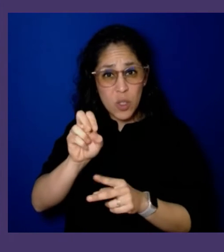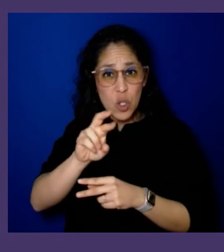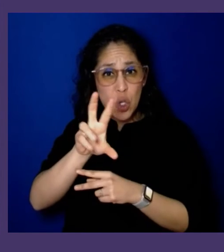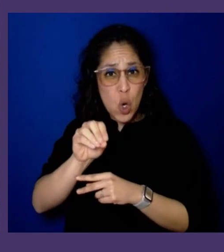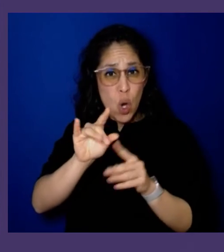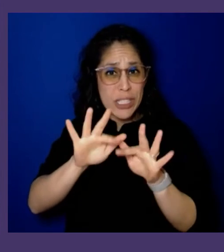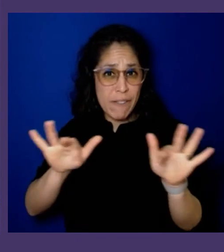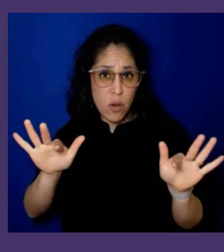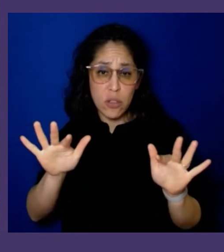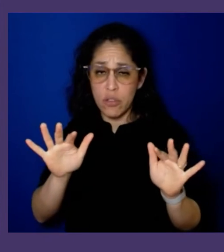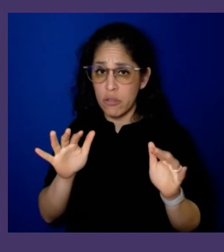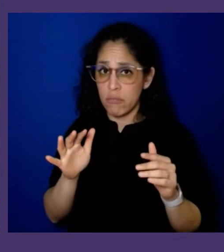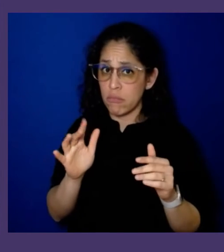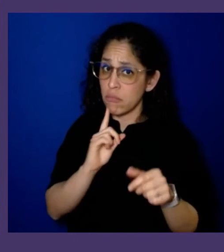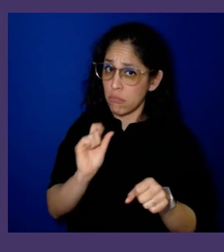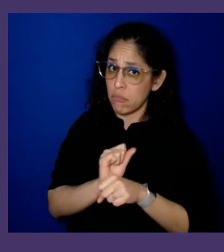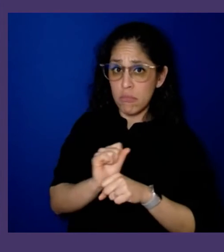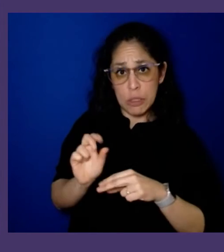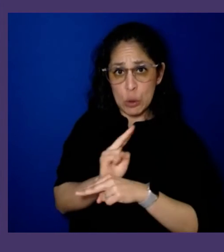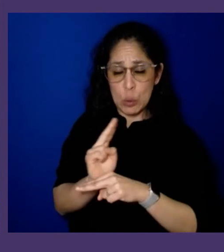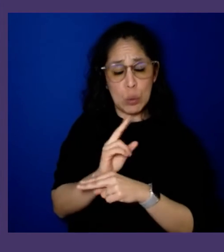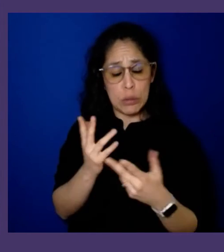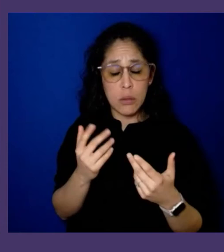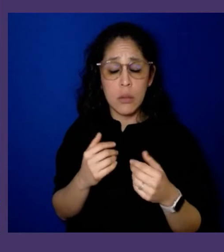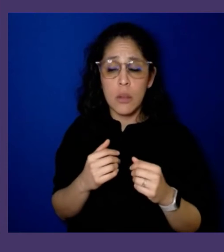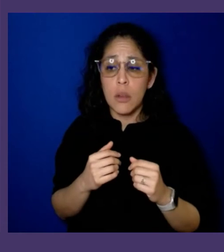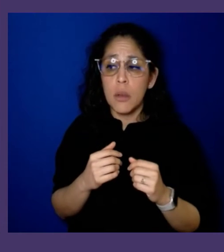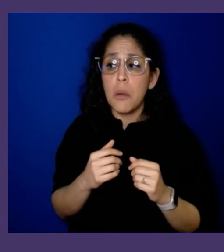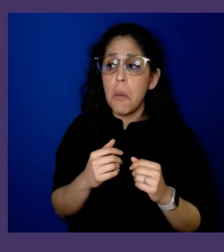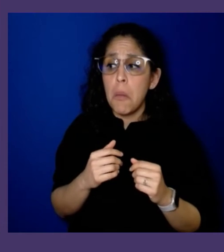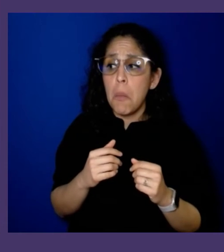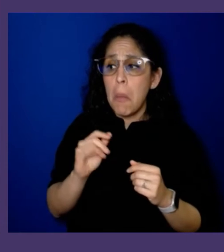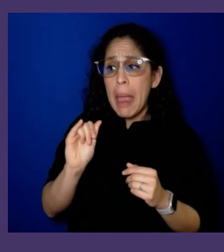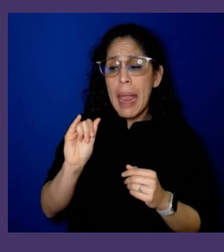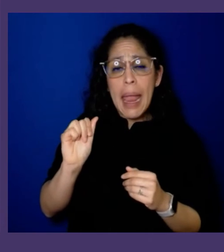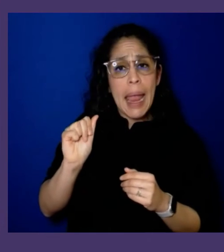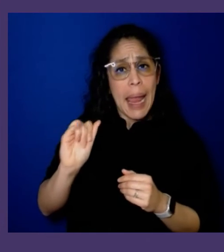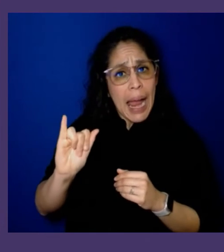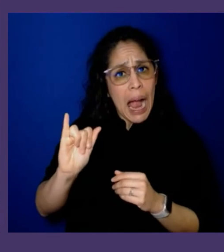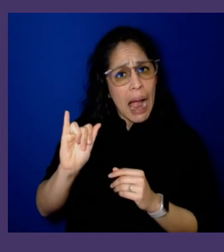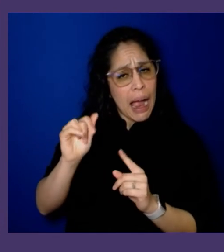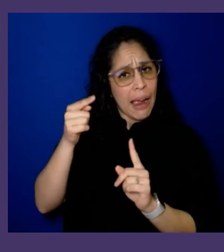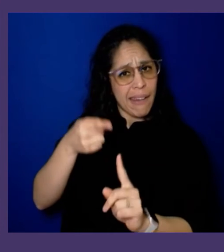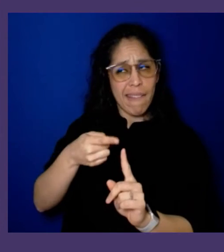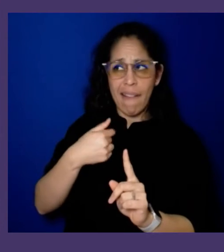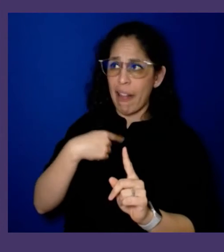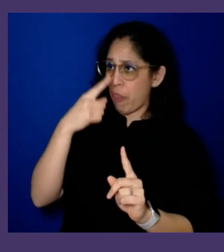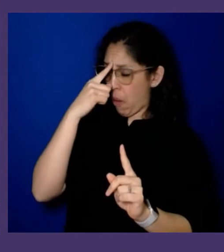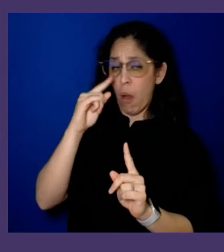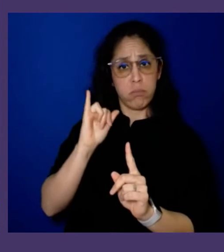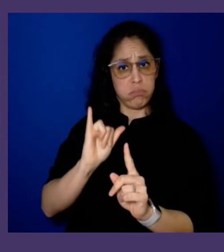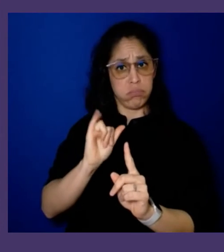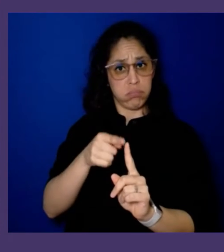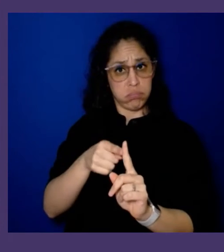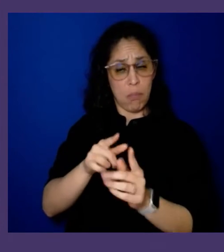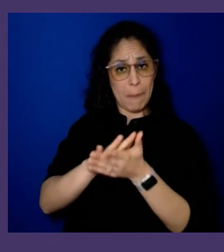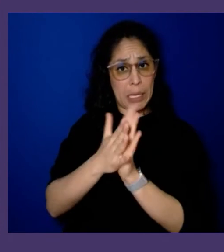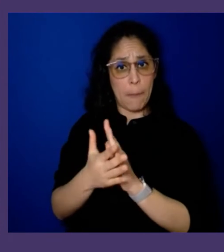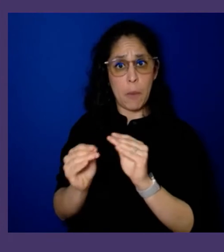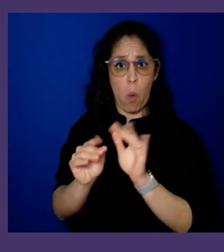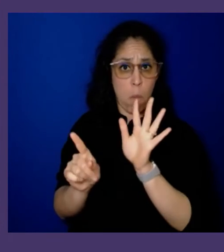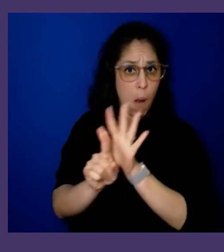That's why especially AI is becoming the new thing.